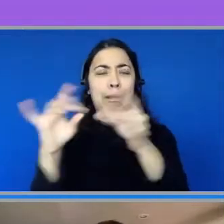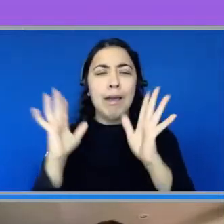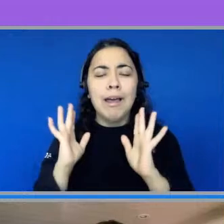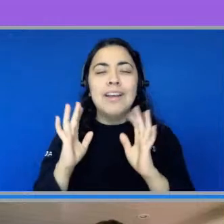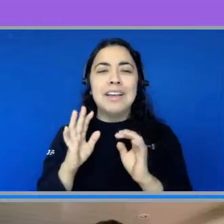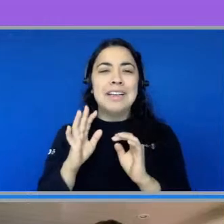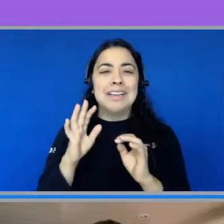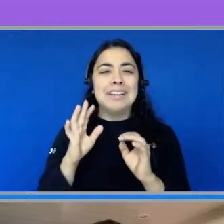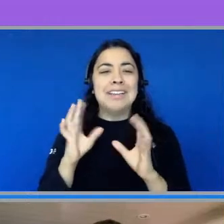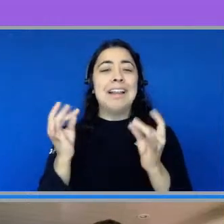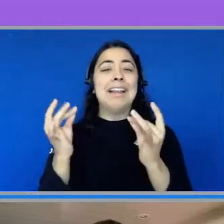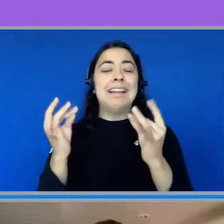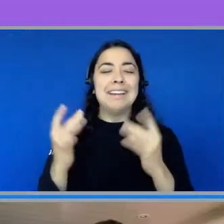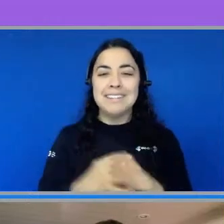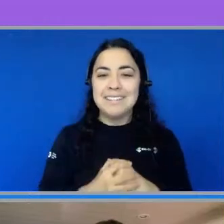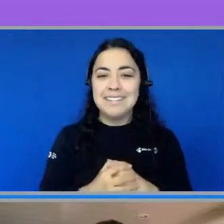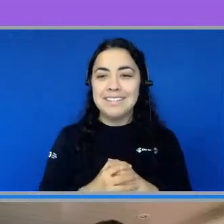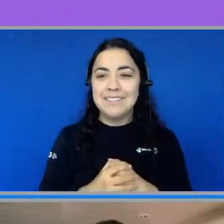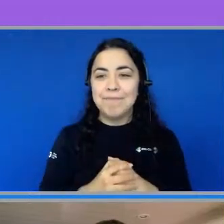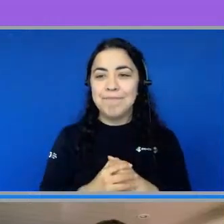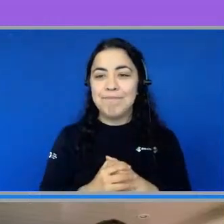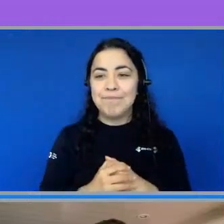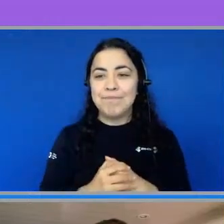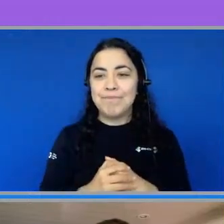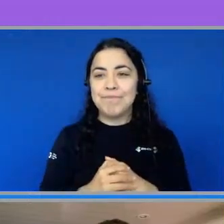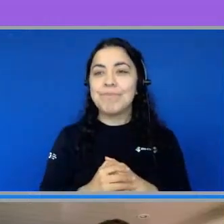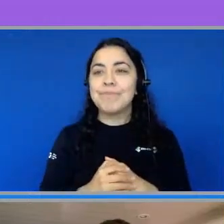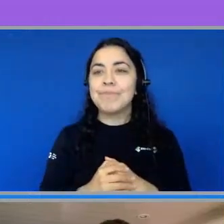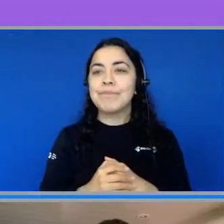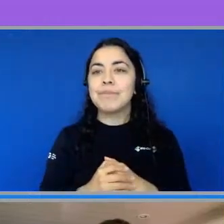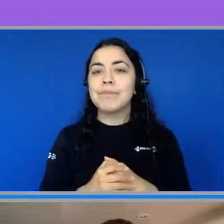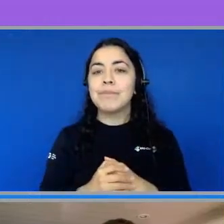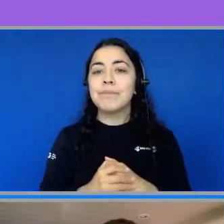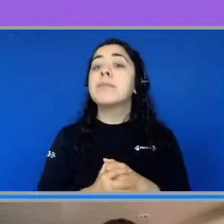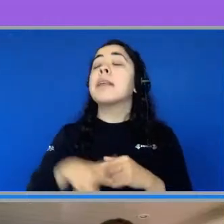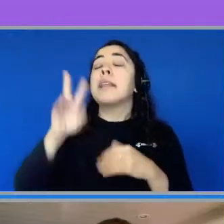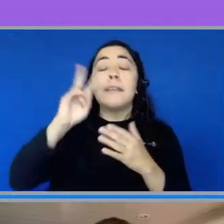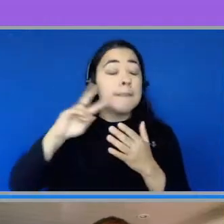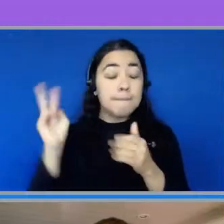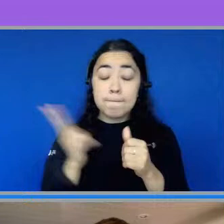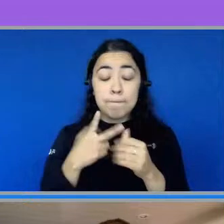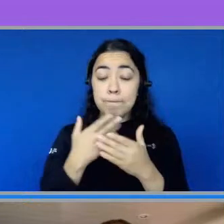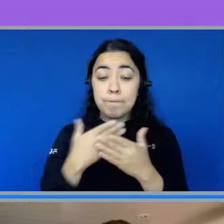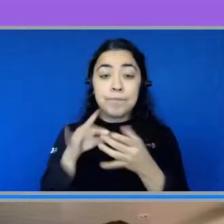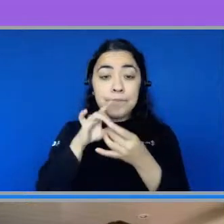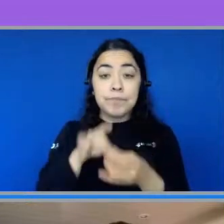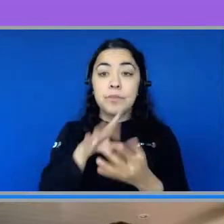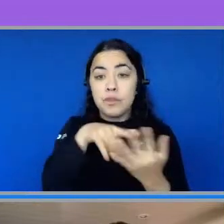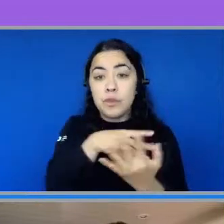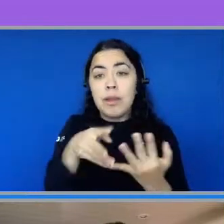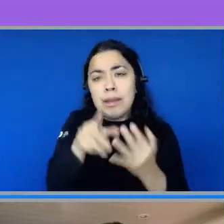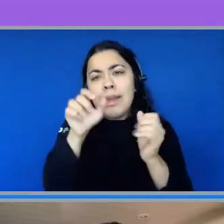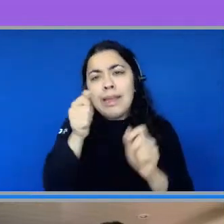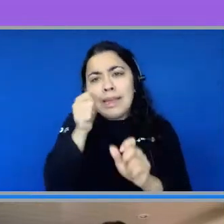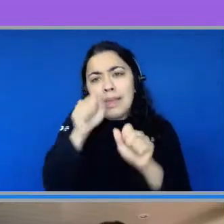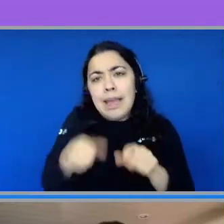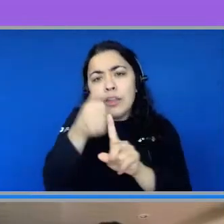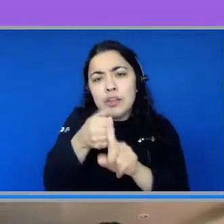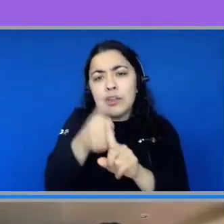it's a bit tricky. So anyway, the second thing with grid is